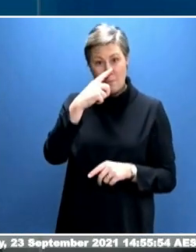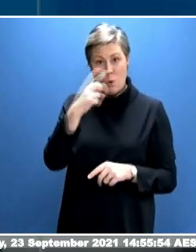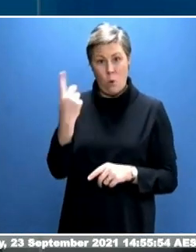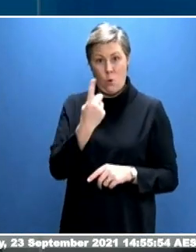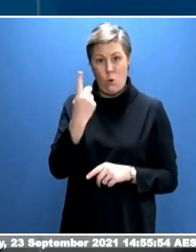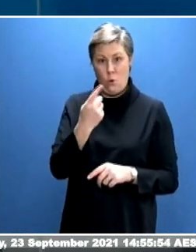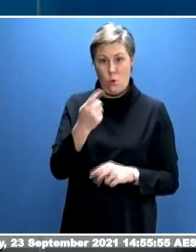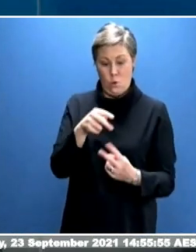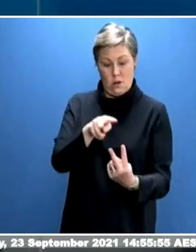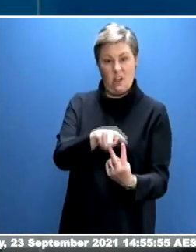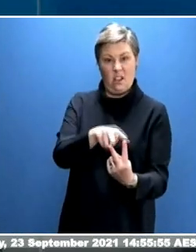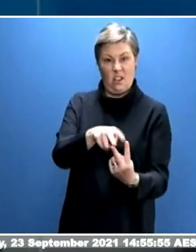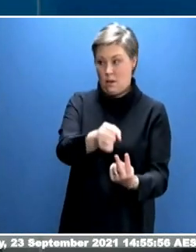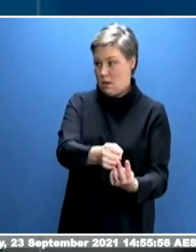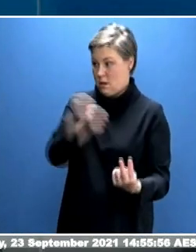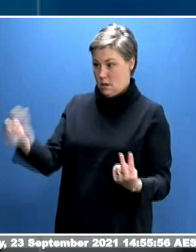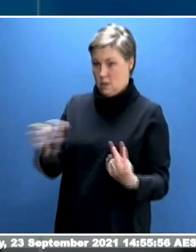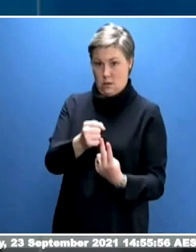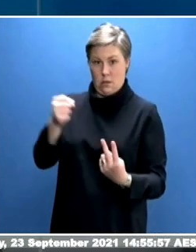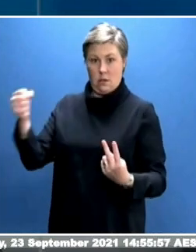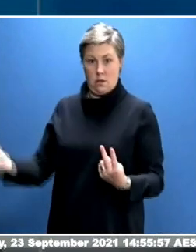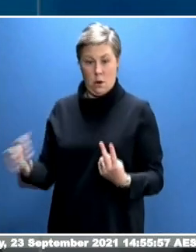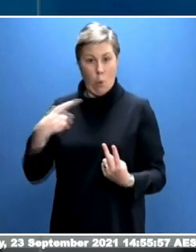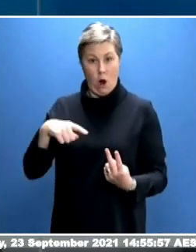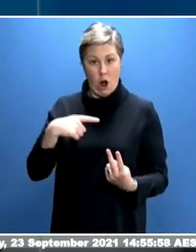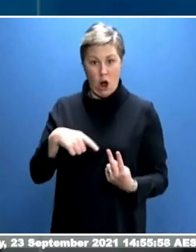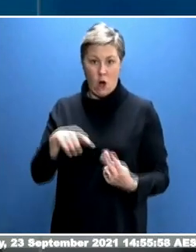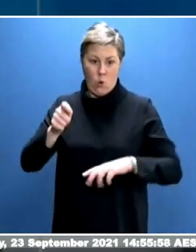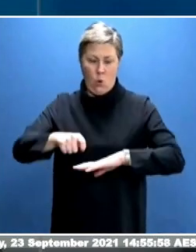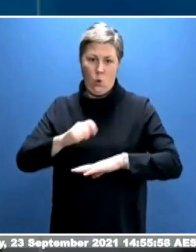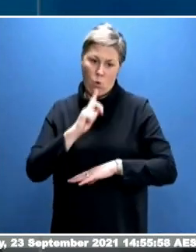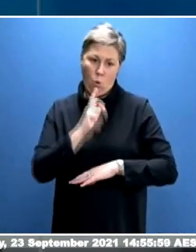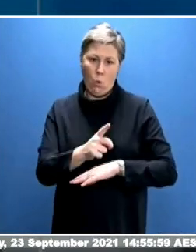court-ordered to be there, one on a suspended sentence and one on bail.